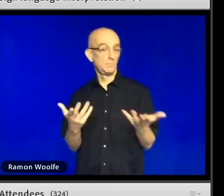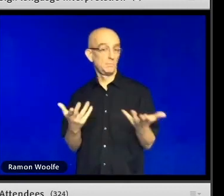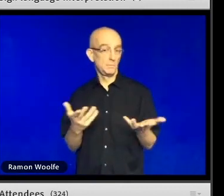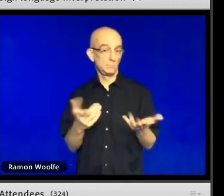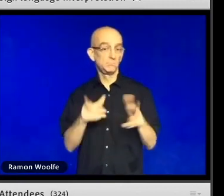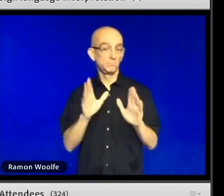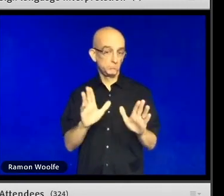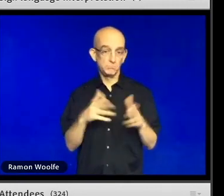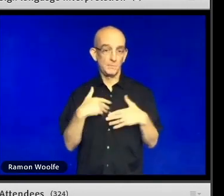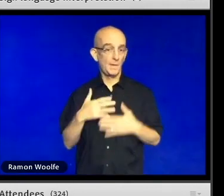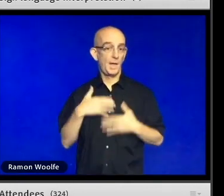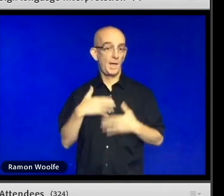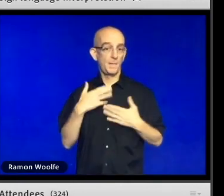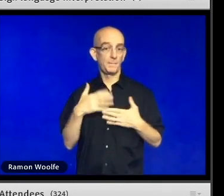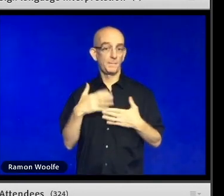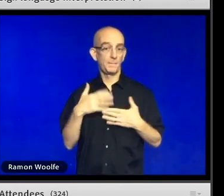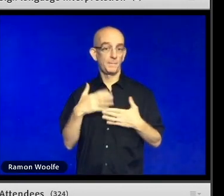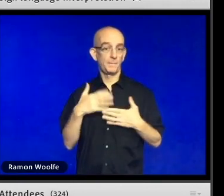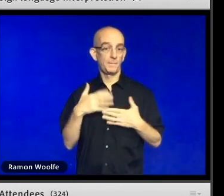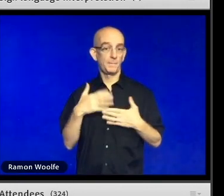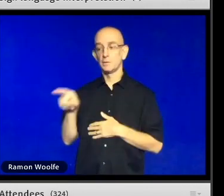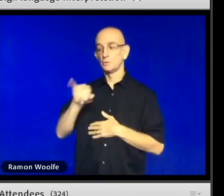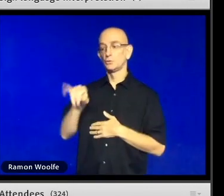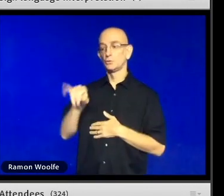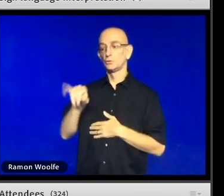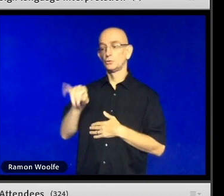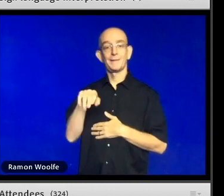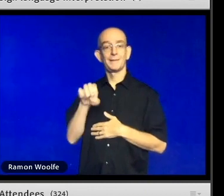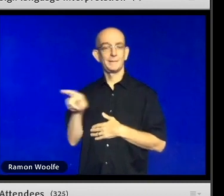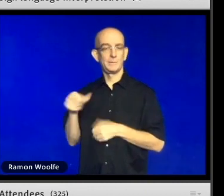needed. At the bottom of your screen now, you will